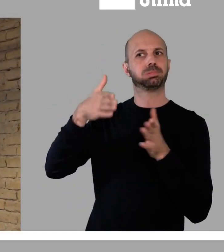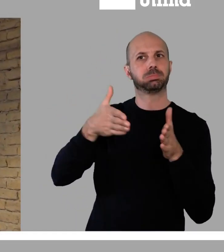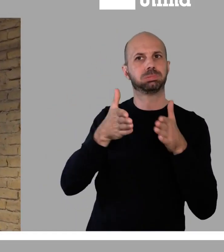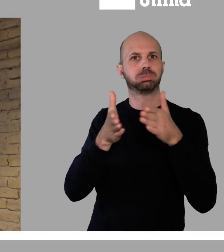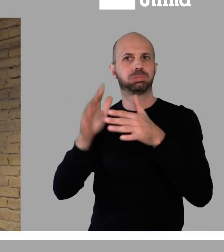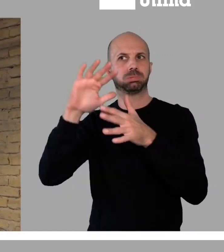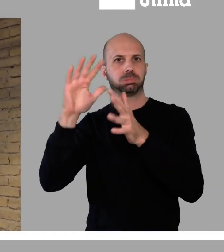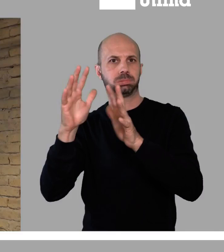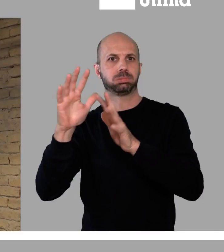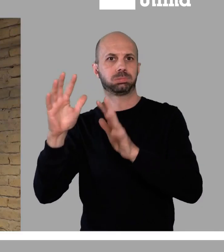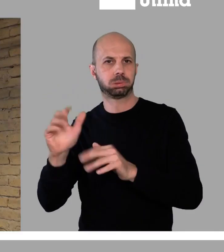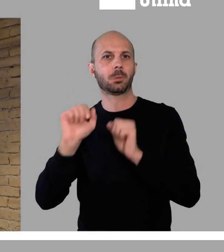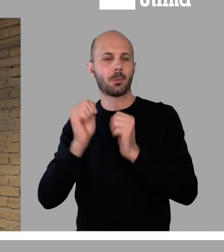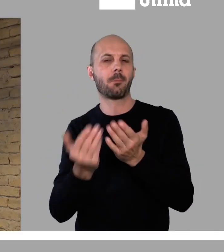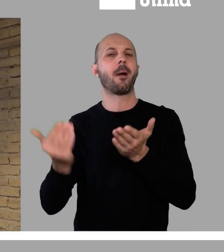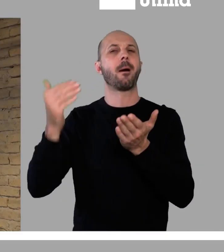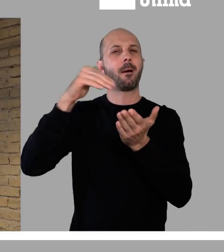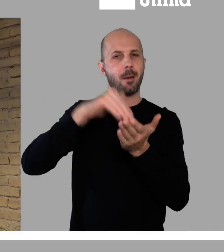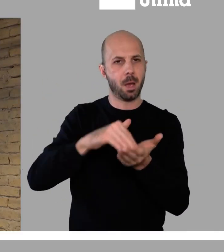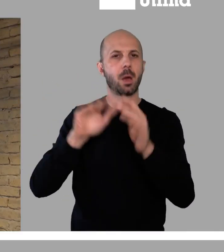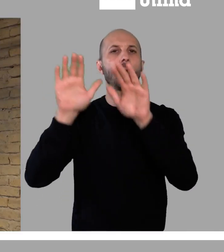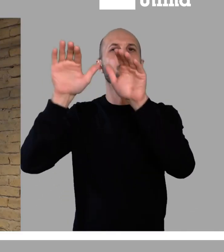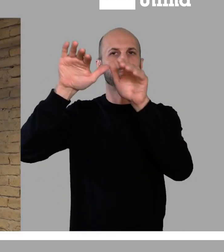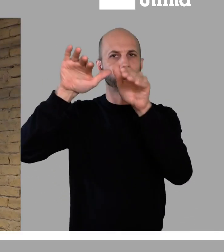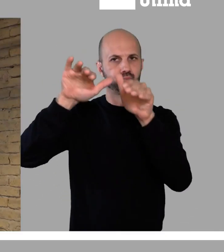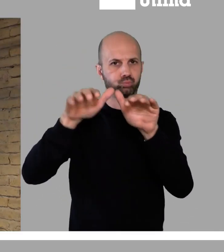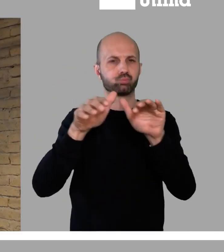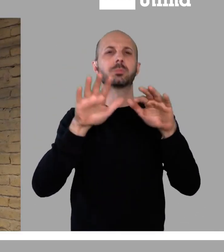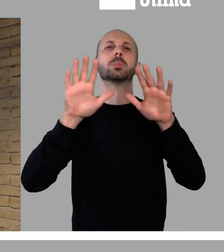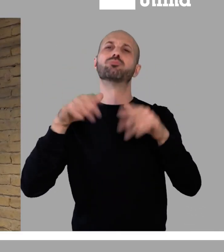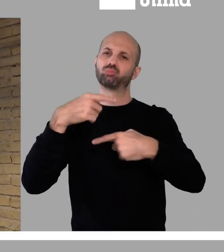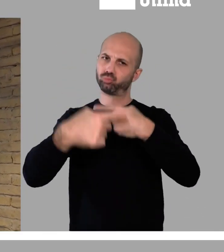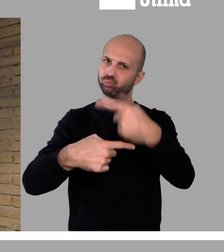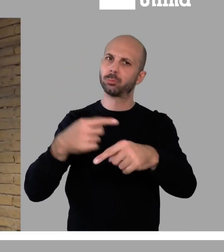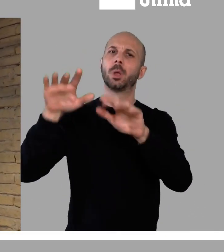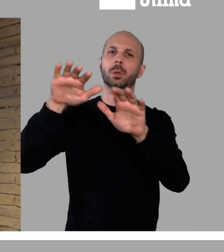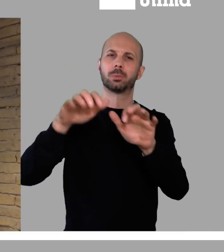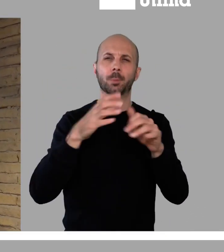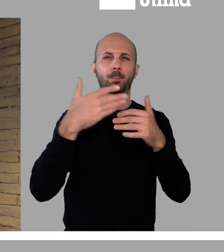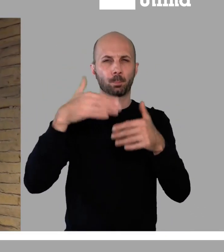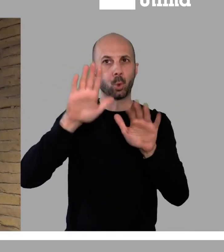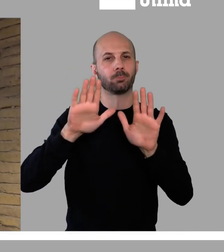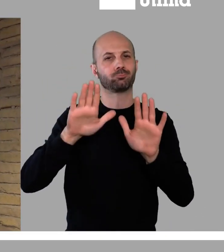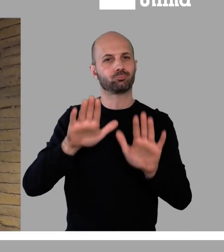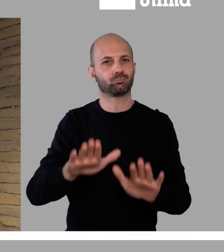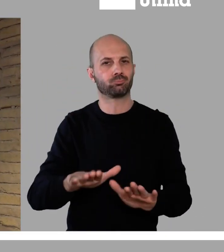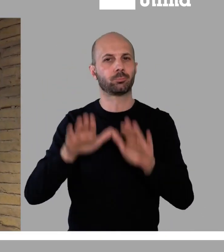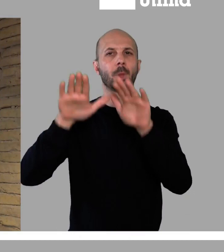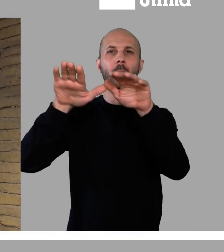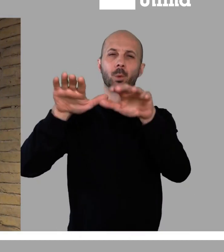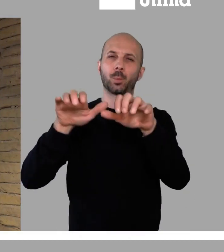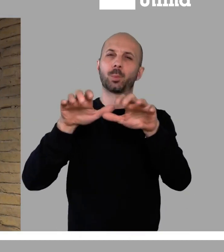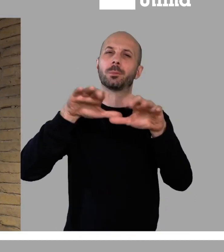Basically we explore the statue again but in a more analytical way.